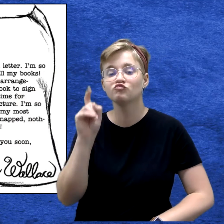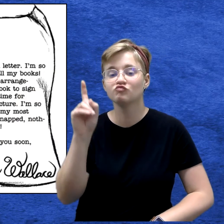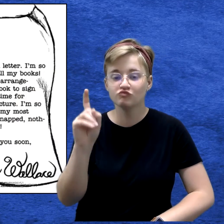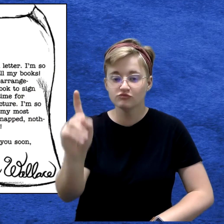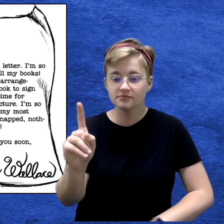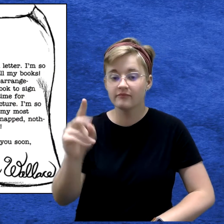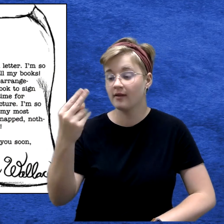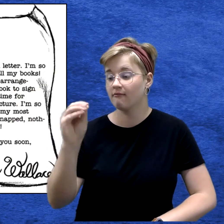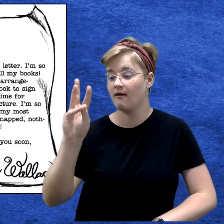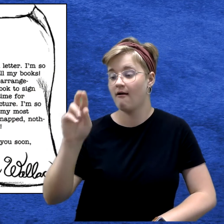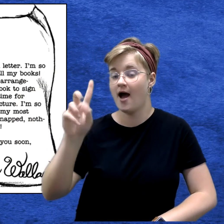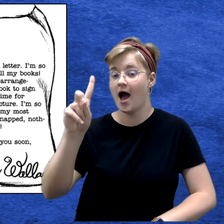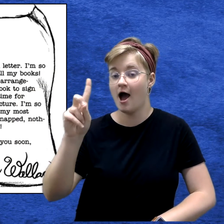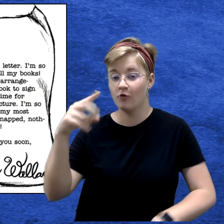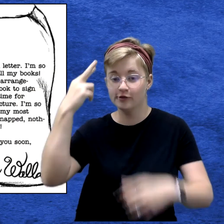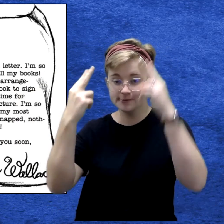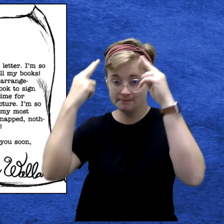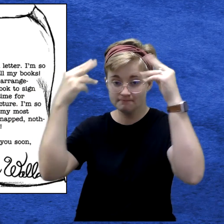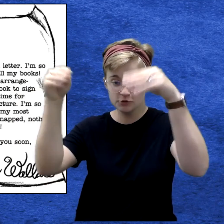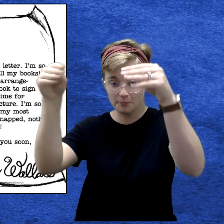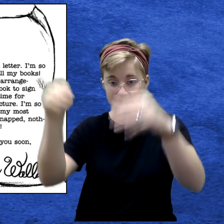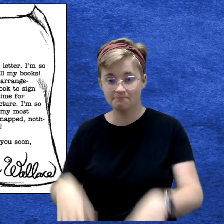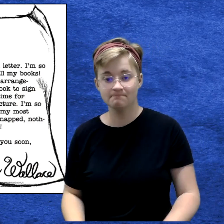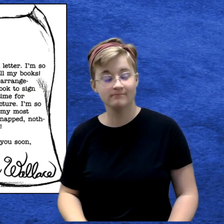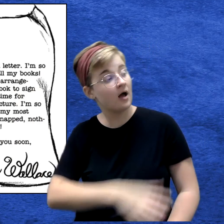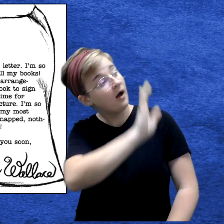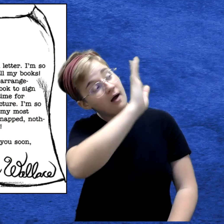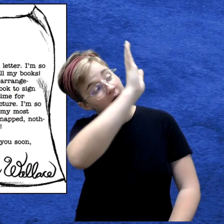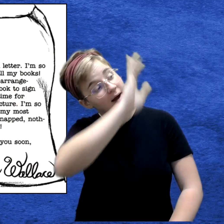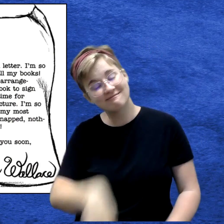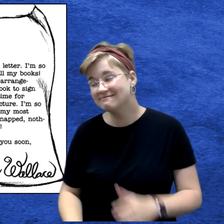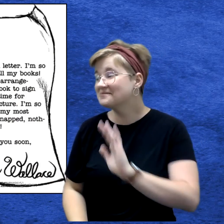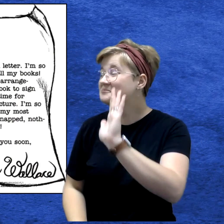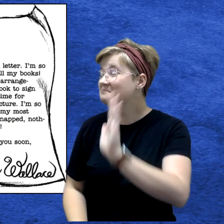Howard waved through his window as they hurried by. “Come on!”